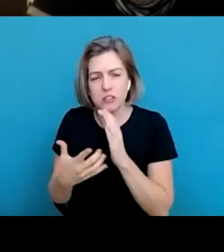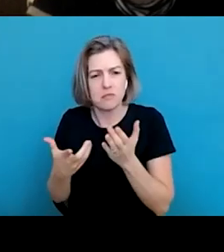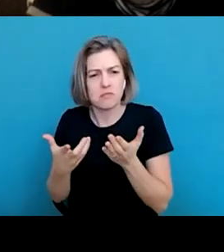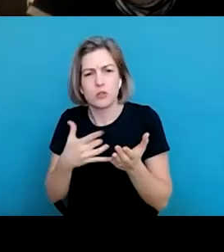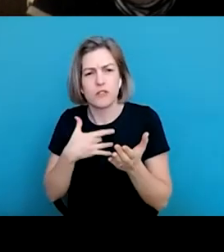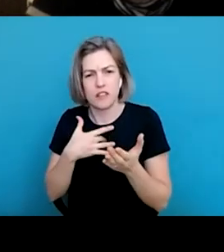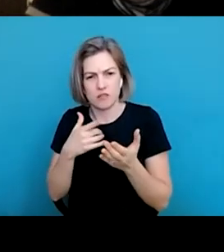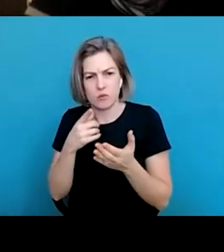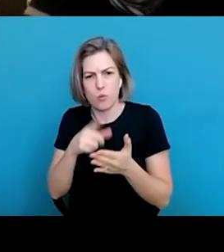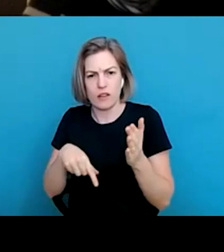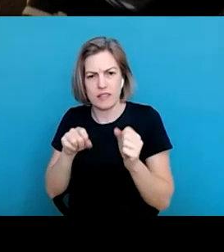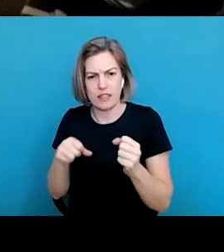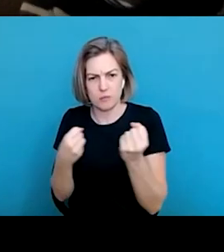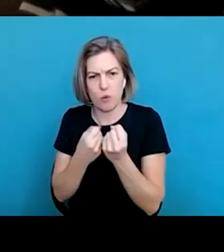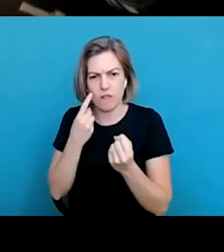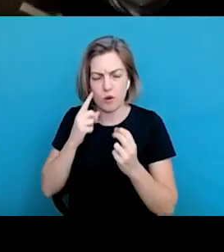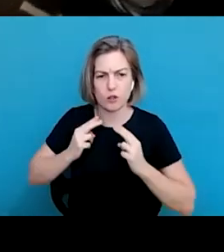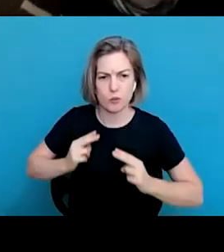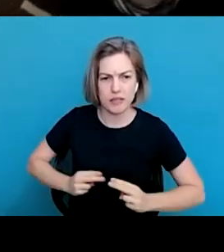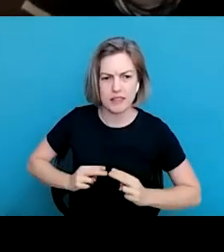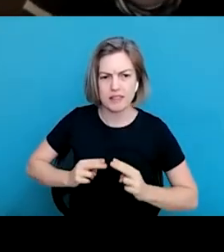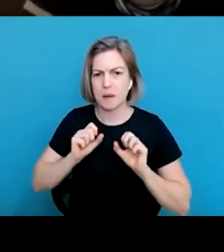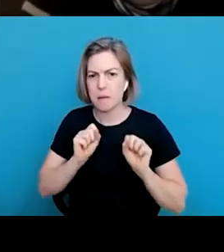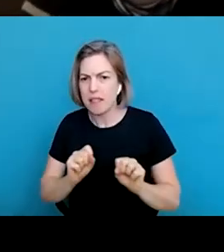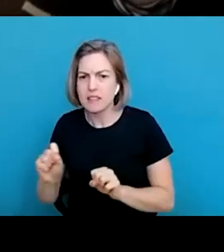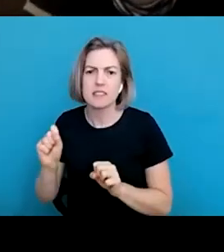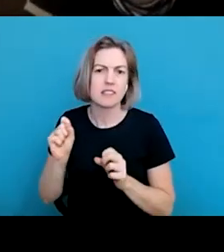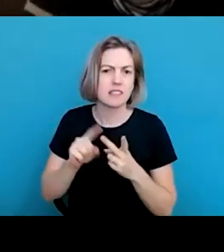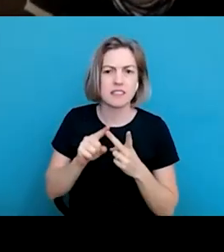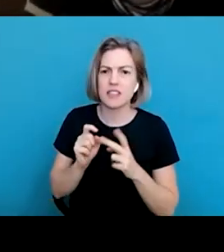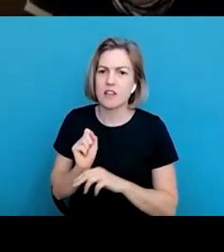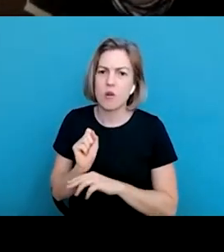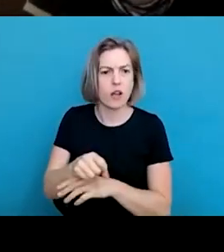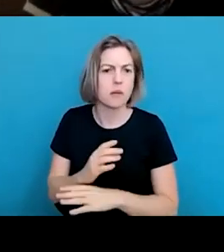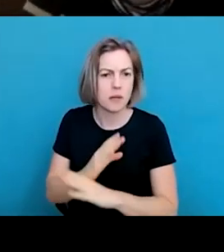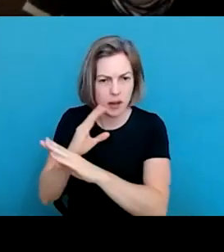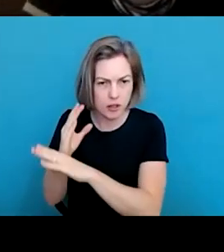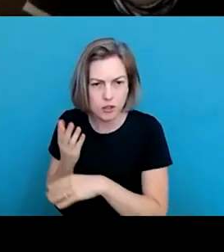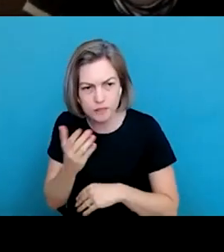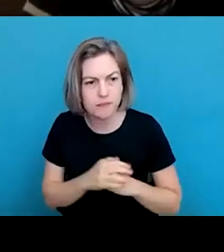in human capability and overcoming barriers today? >>DYLAN FOX: Absolutely.